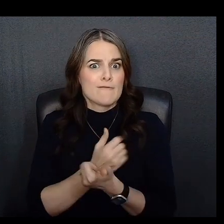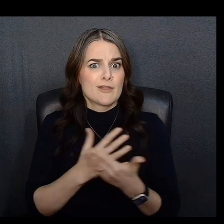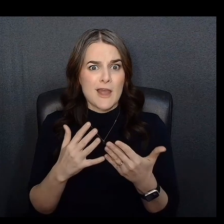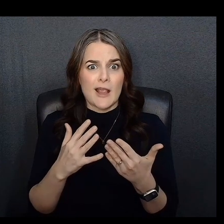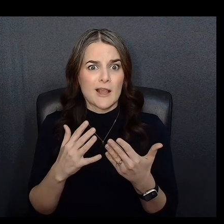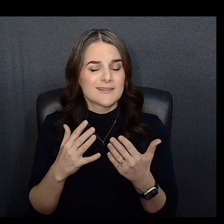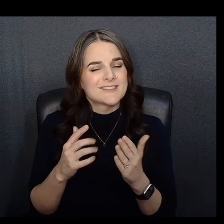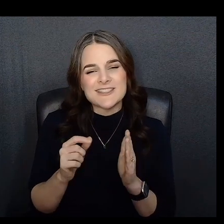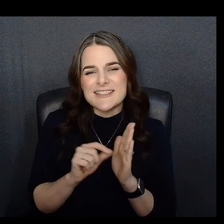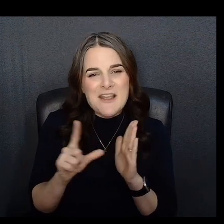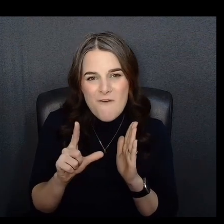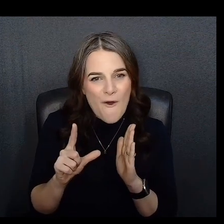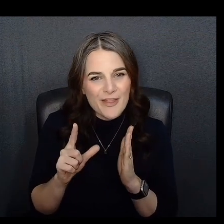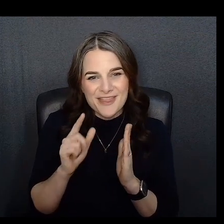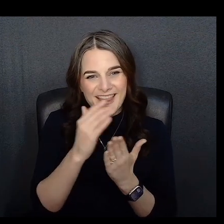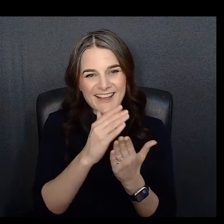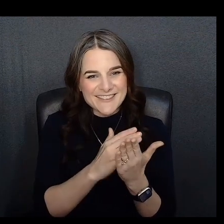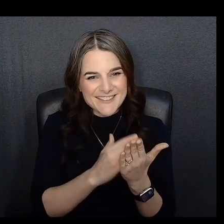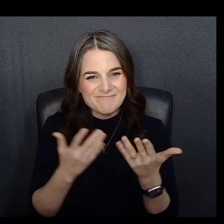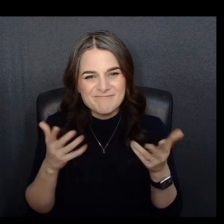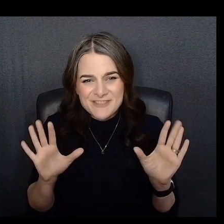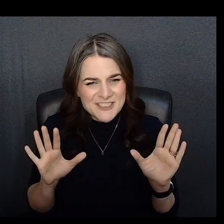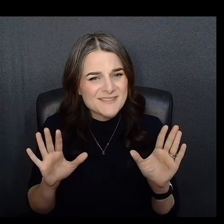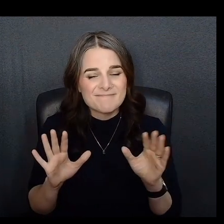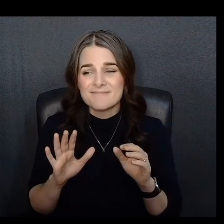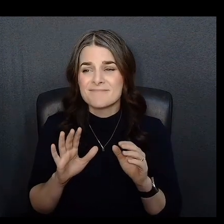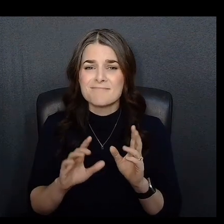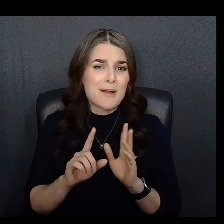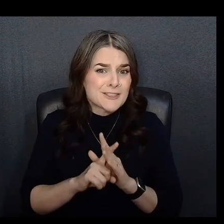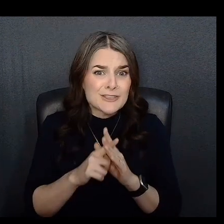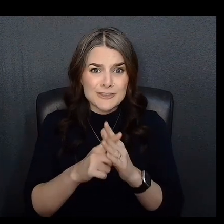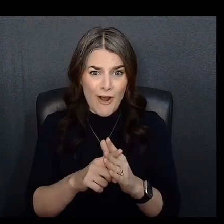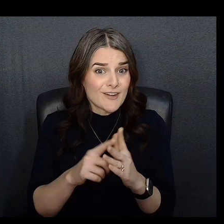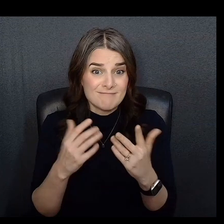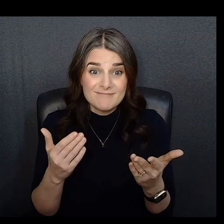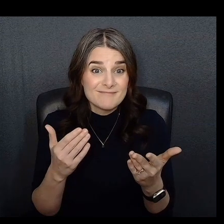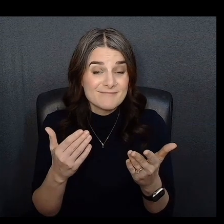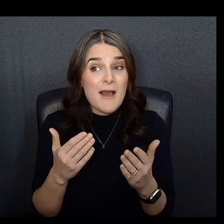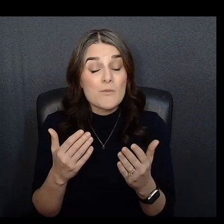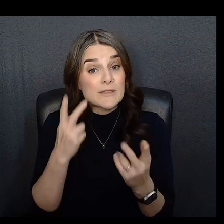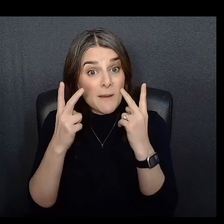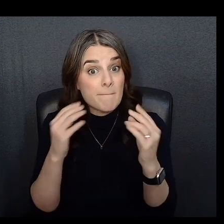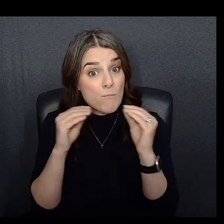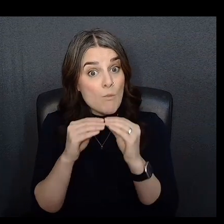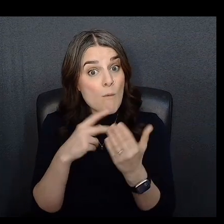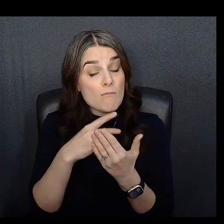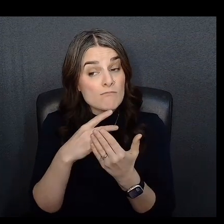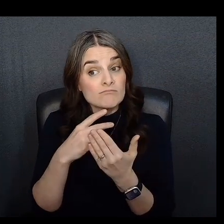We're starting to see more vocabulary and more symbols come pre-loaded onto AAC devices.